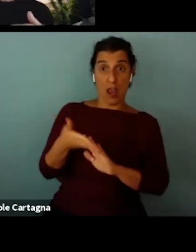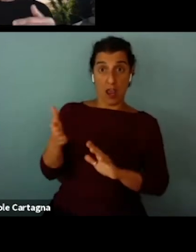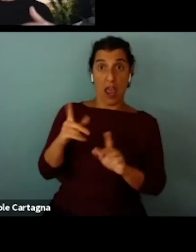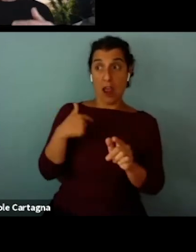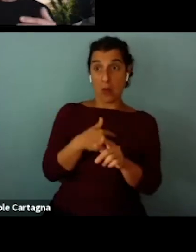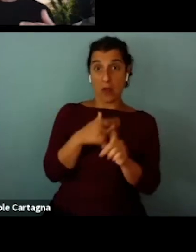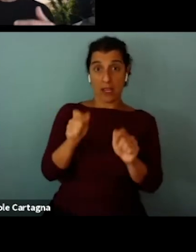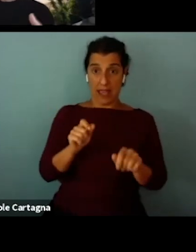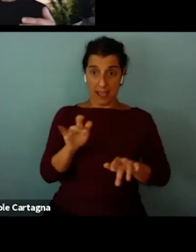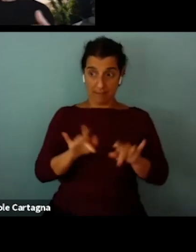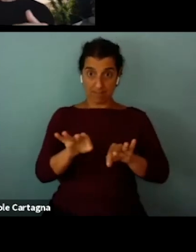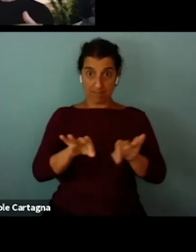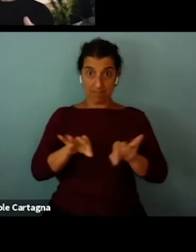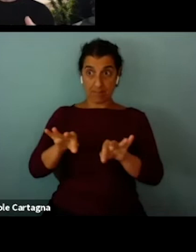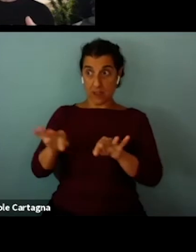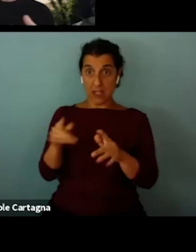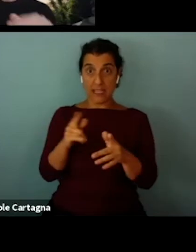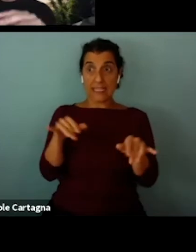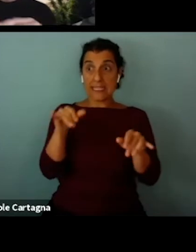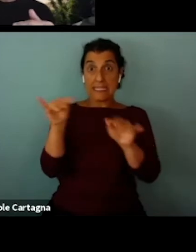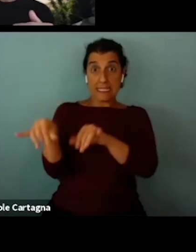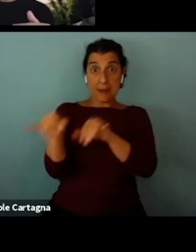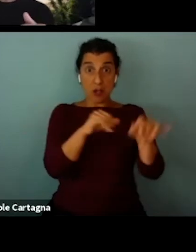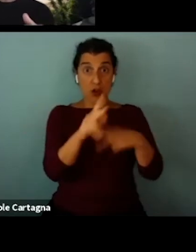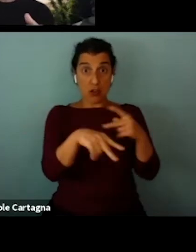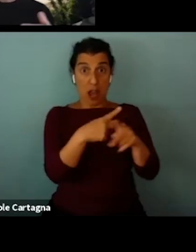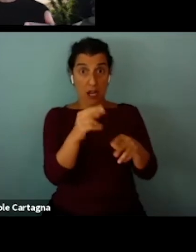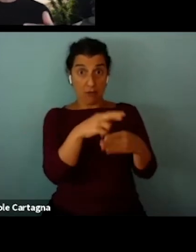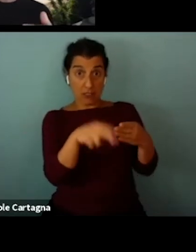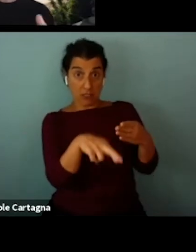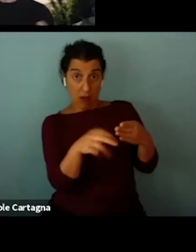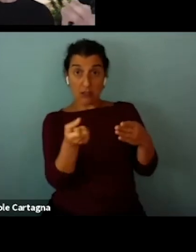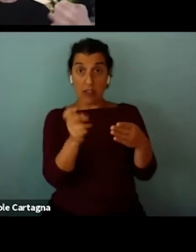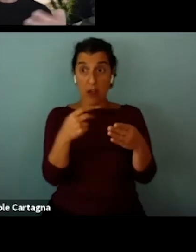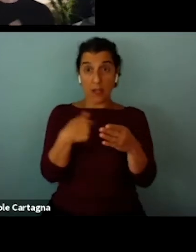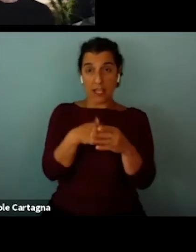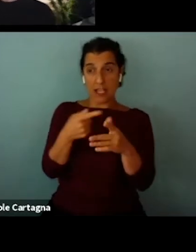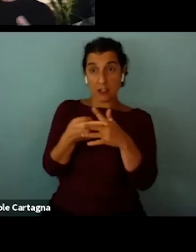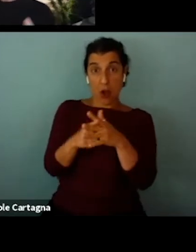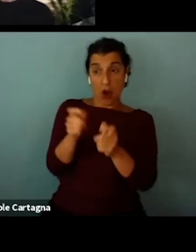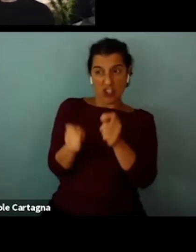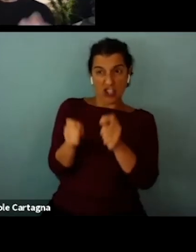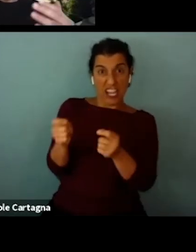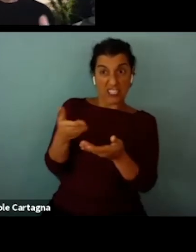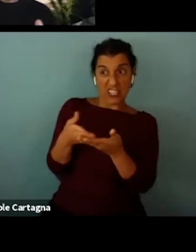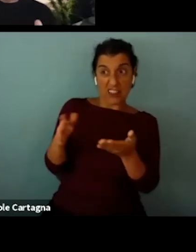very similar sort of results then we can start changing things like you know eye gaze